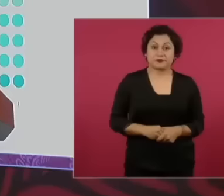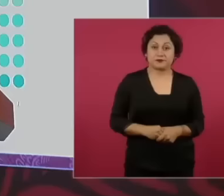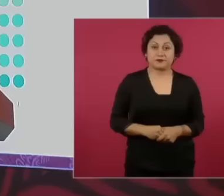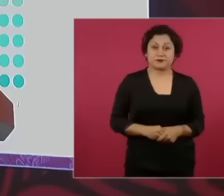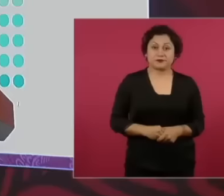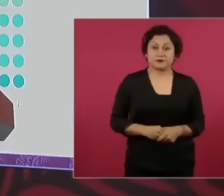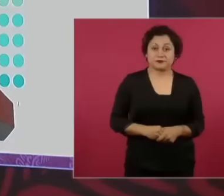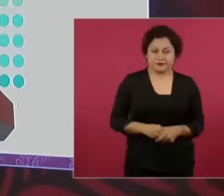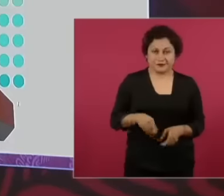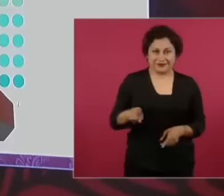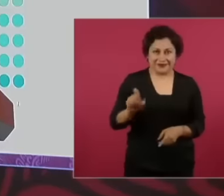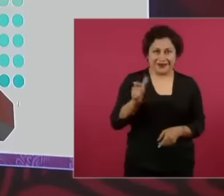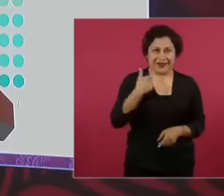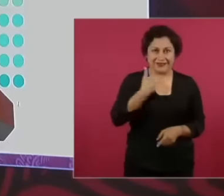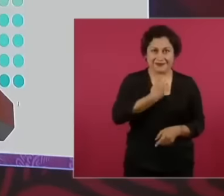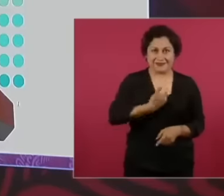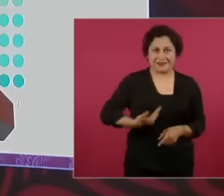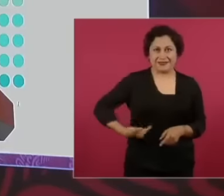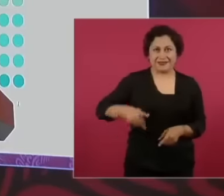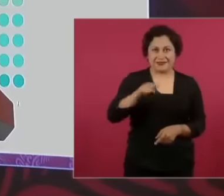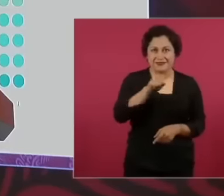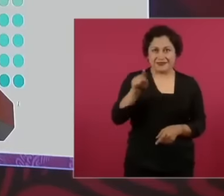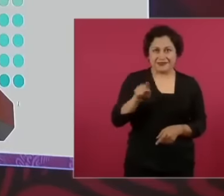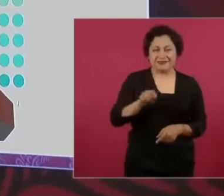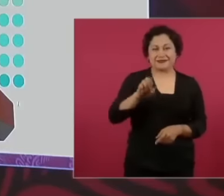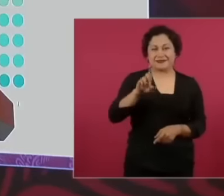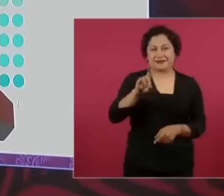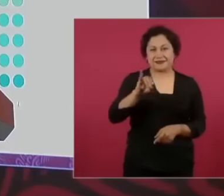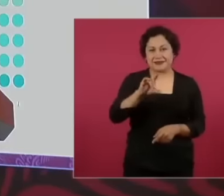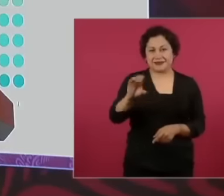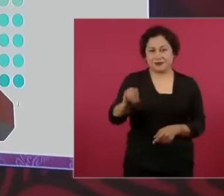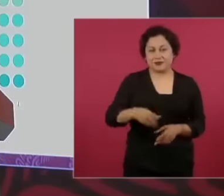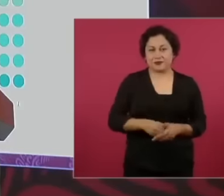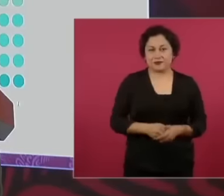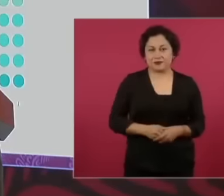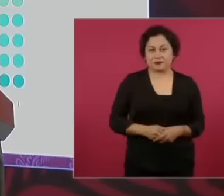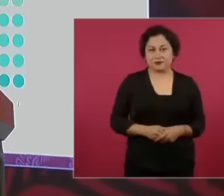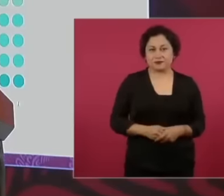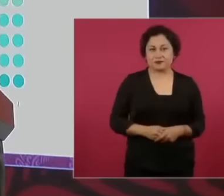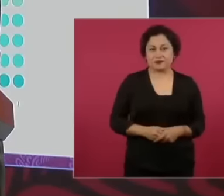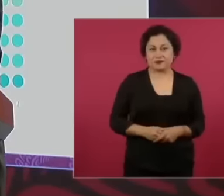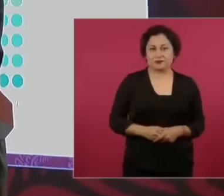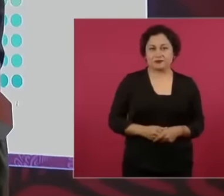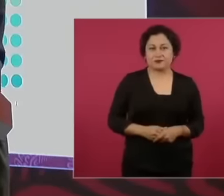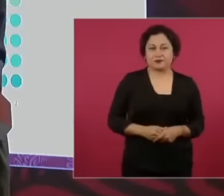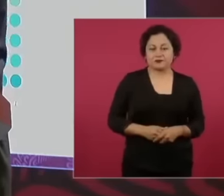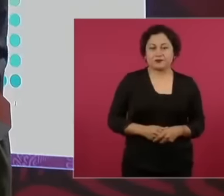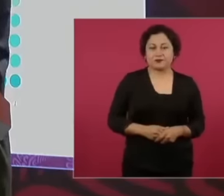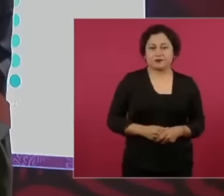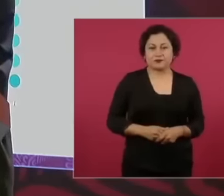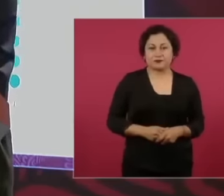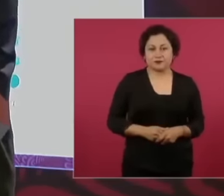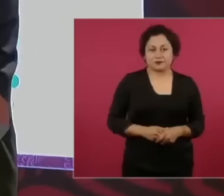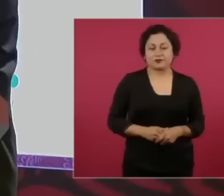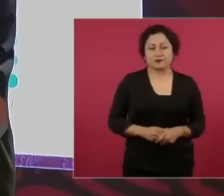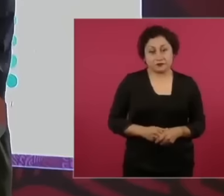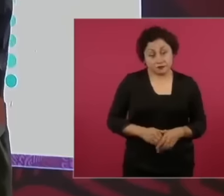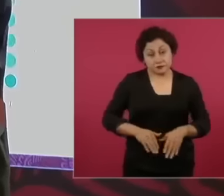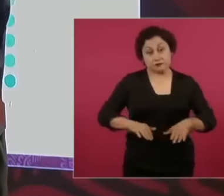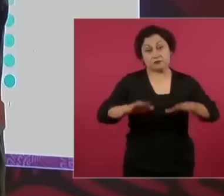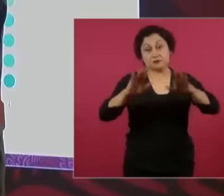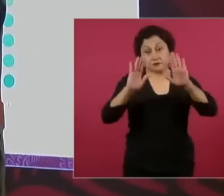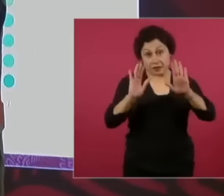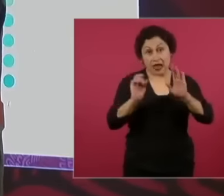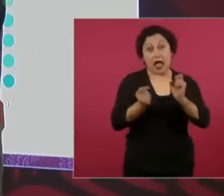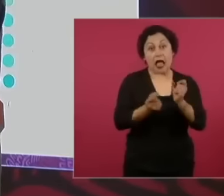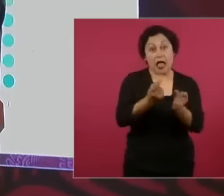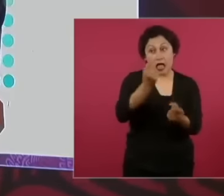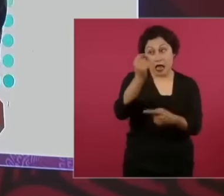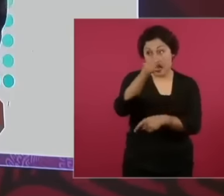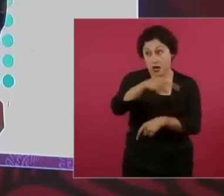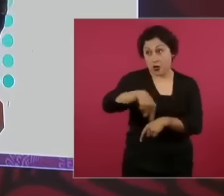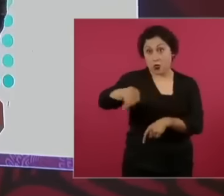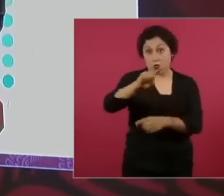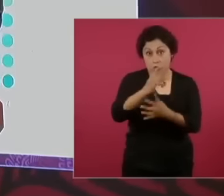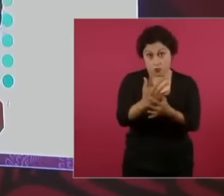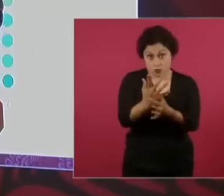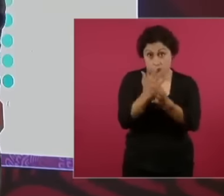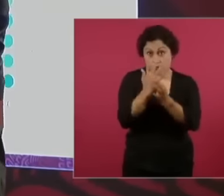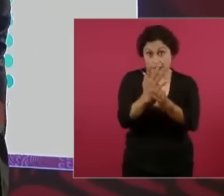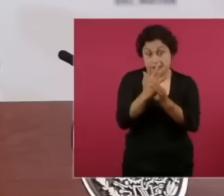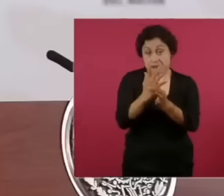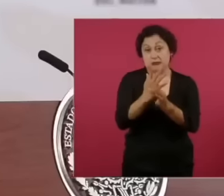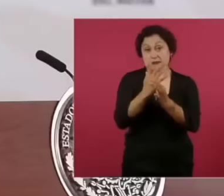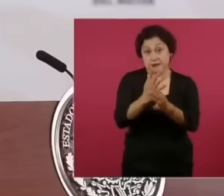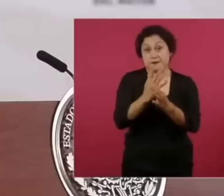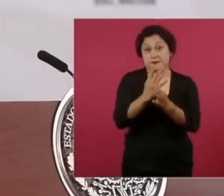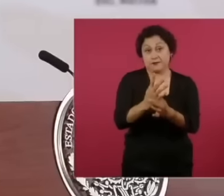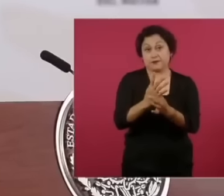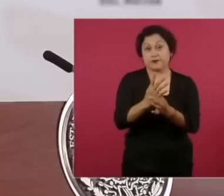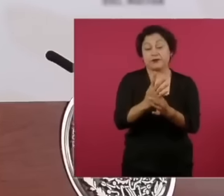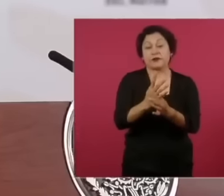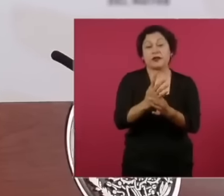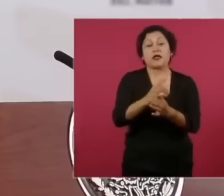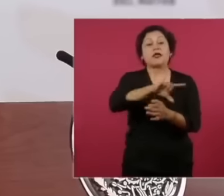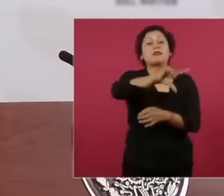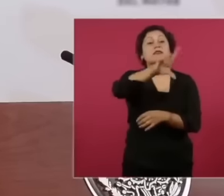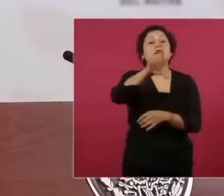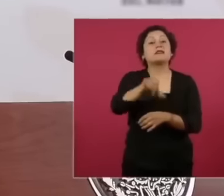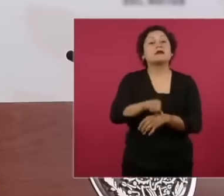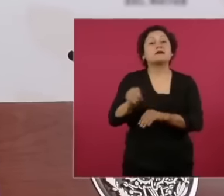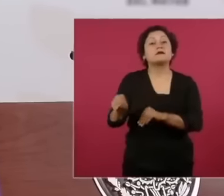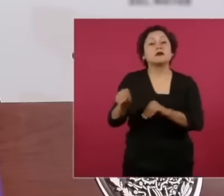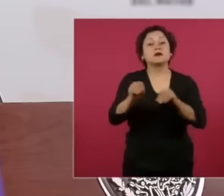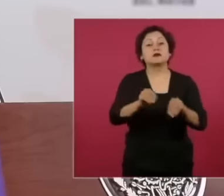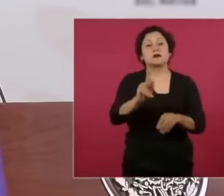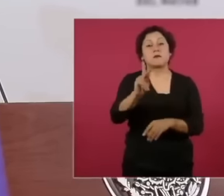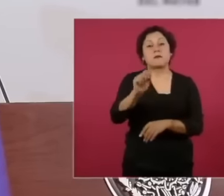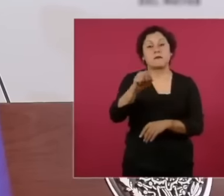, and there are those who maintain that the The arrival of the bread with Fox was agreed upon